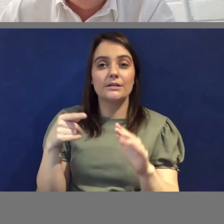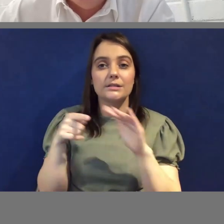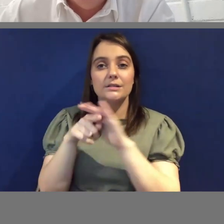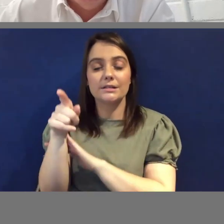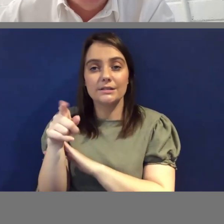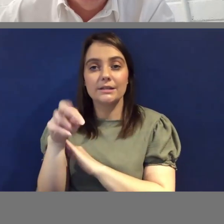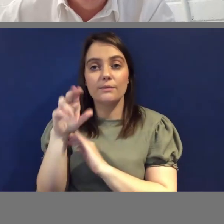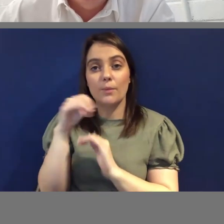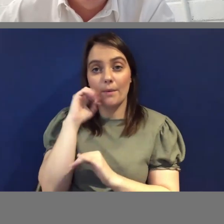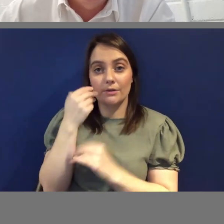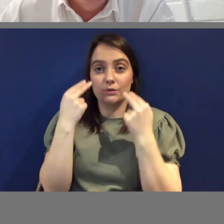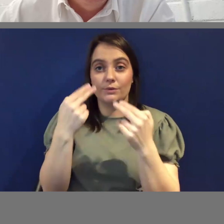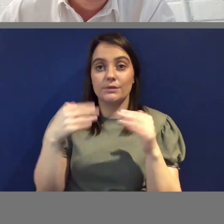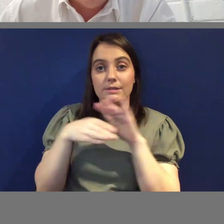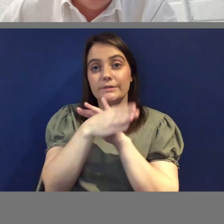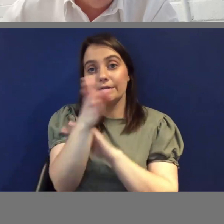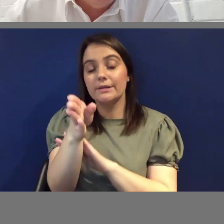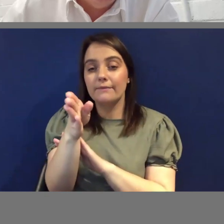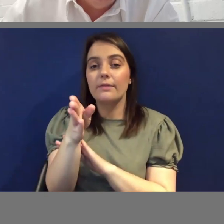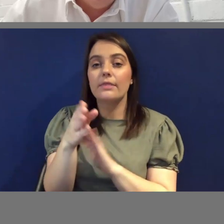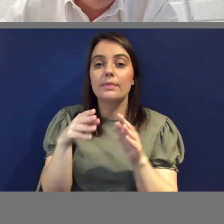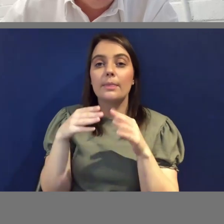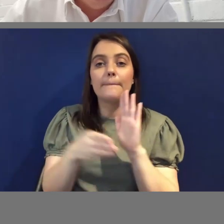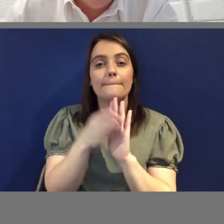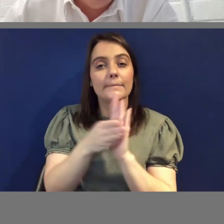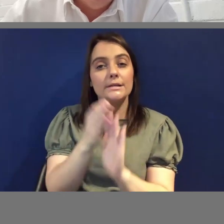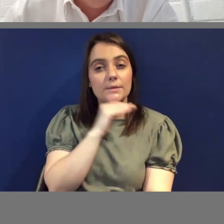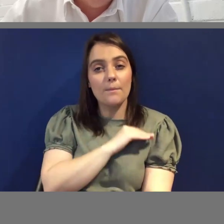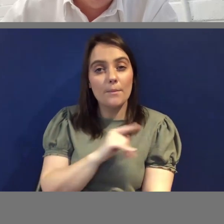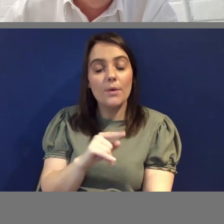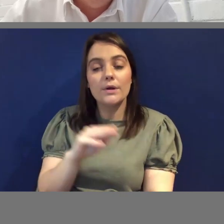from the building and so on so it's important that again people take a look at this diagram